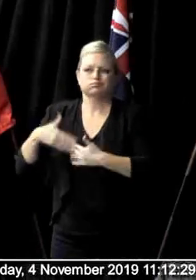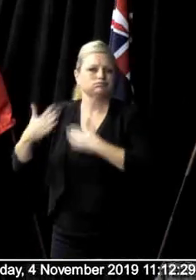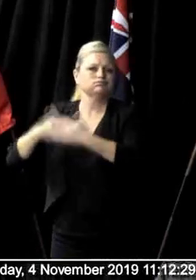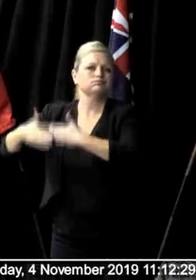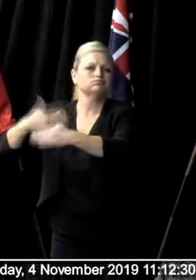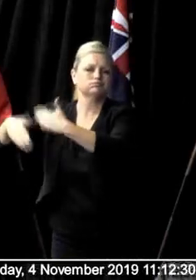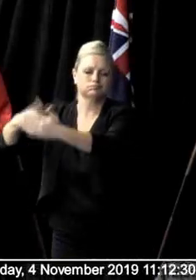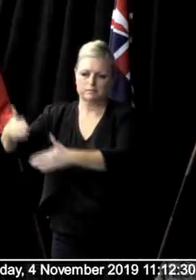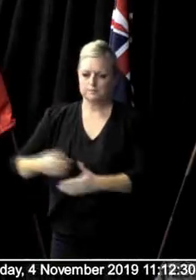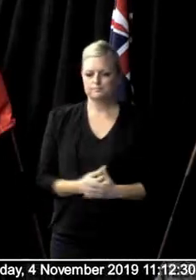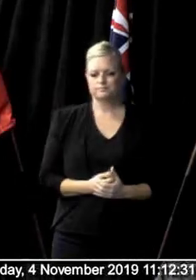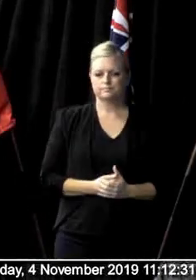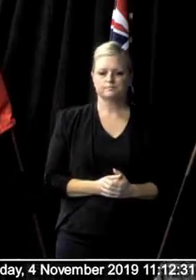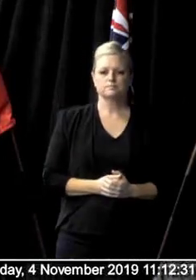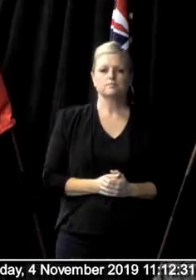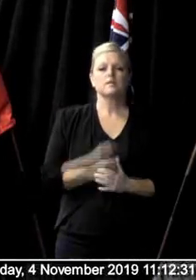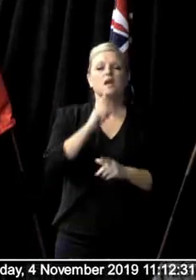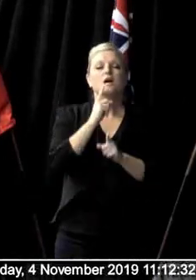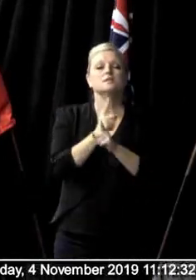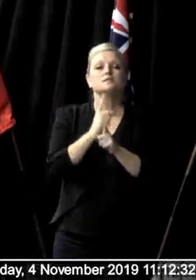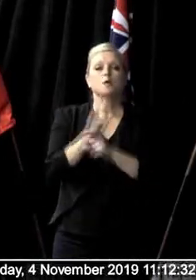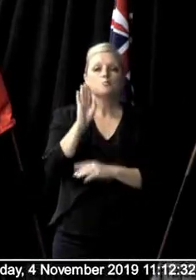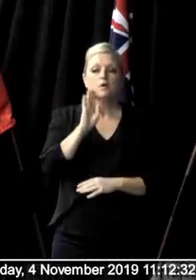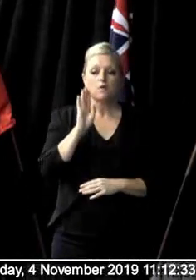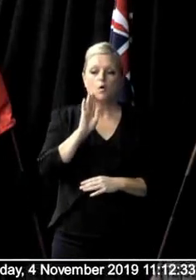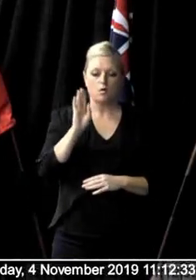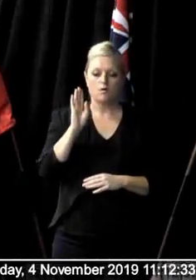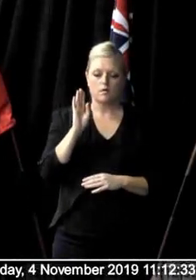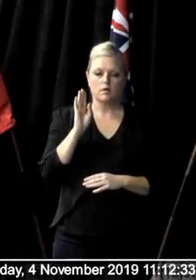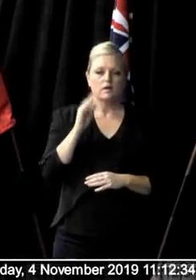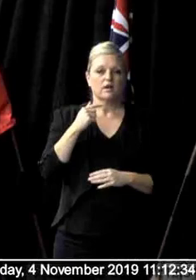As I said before and as the Chair said before, this hearing is just the start.